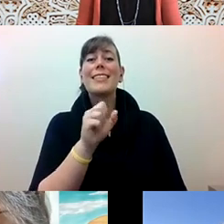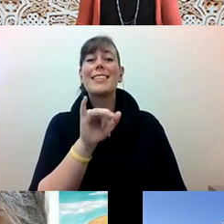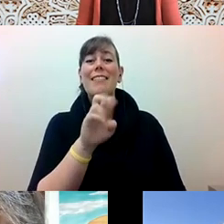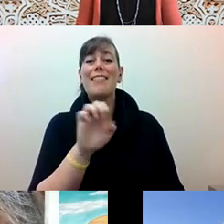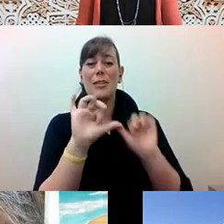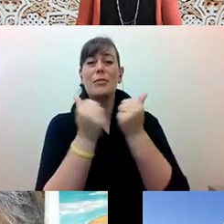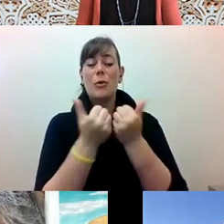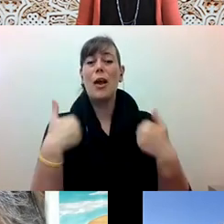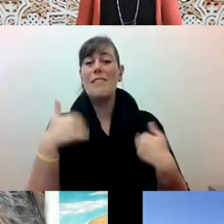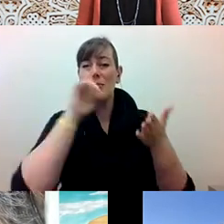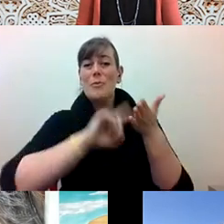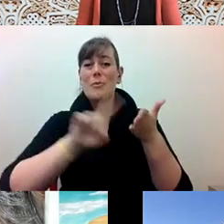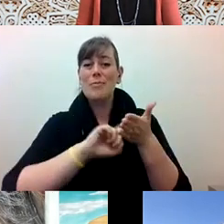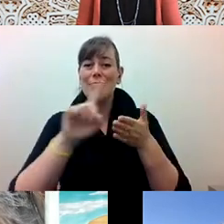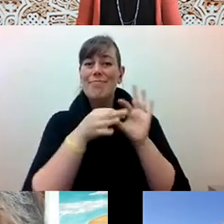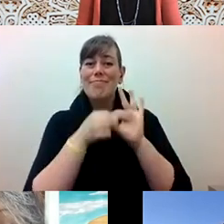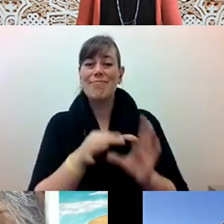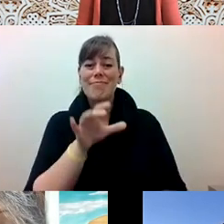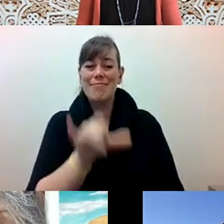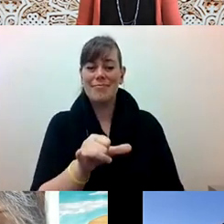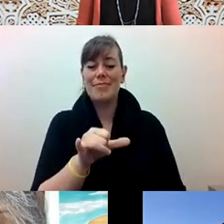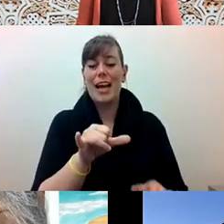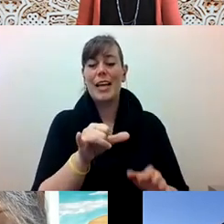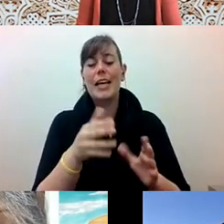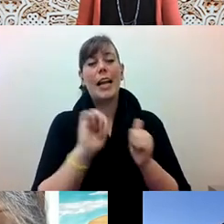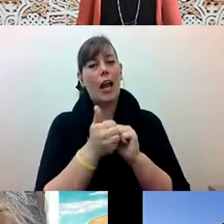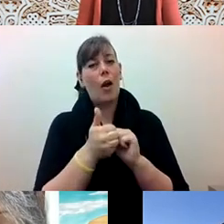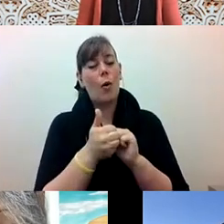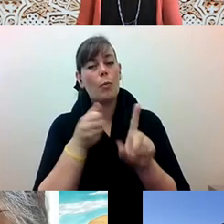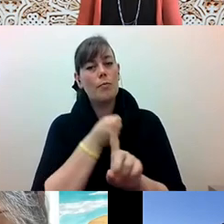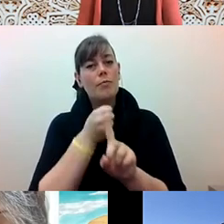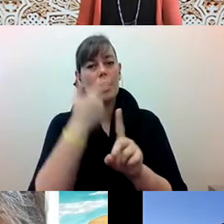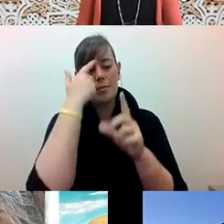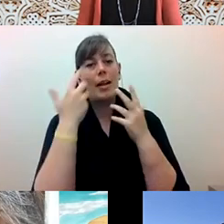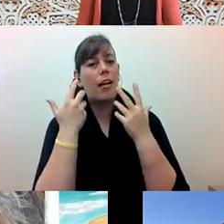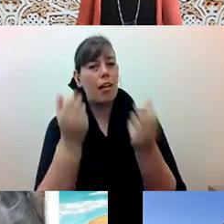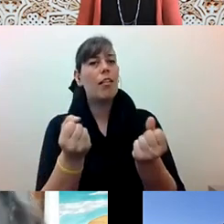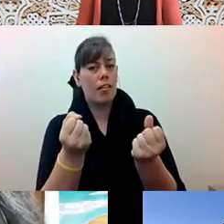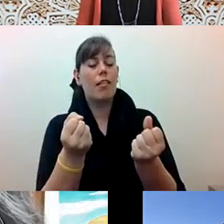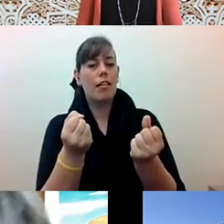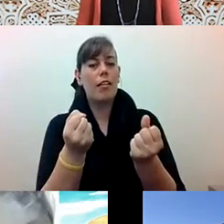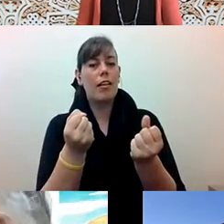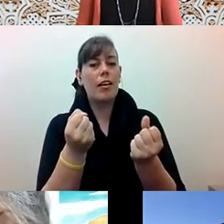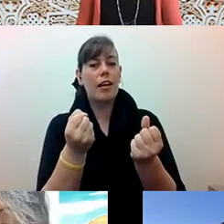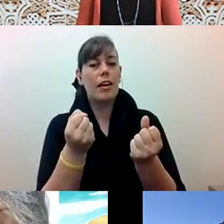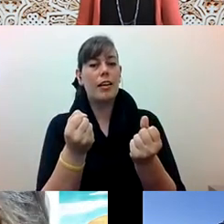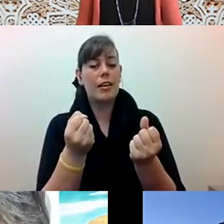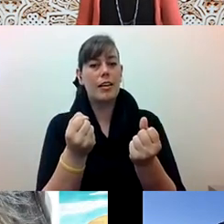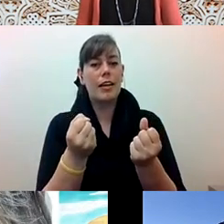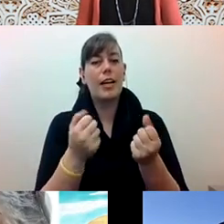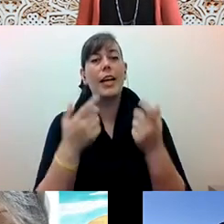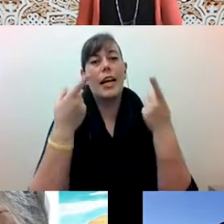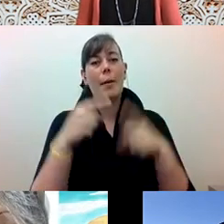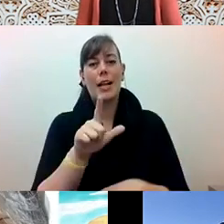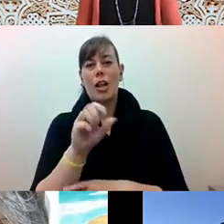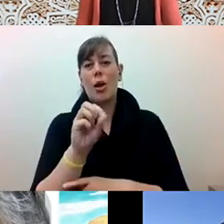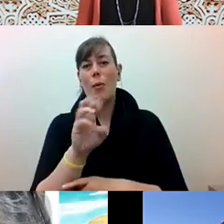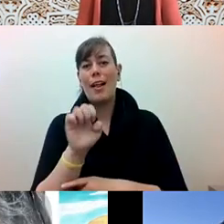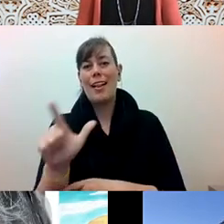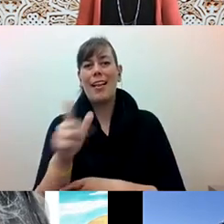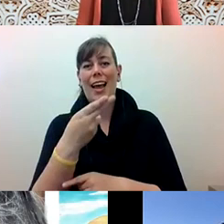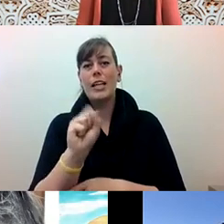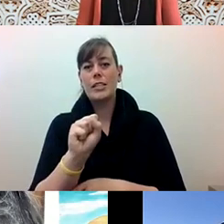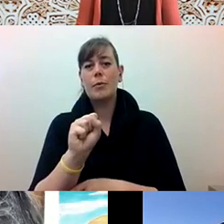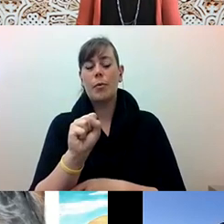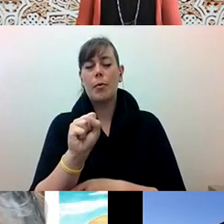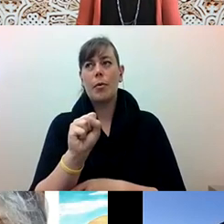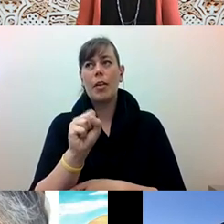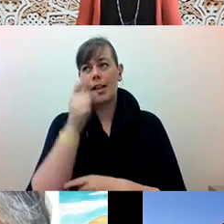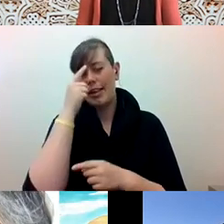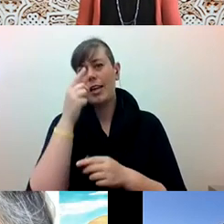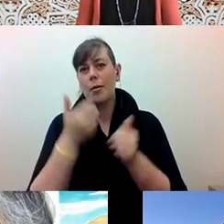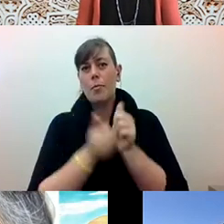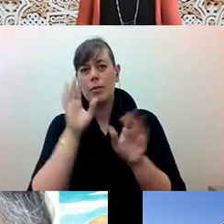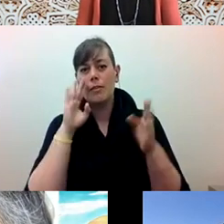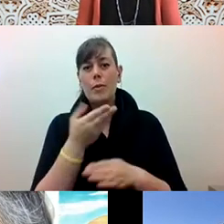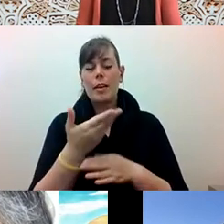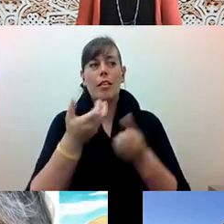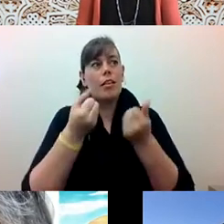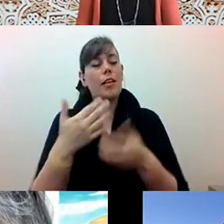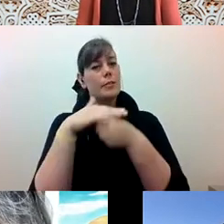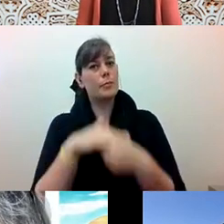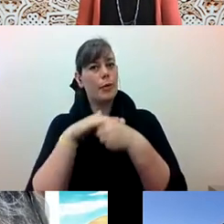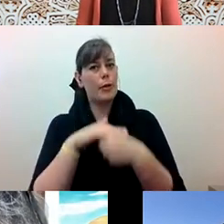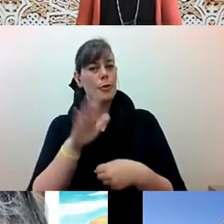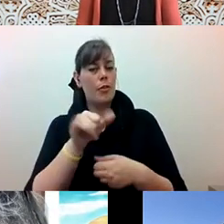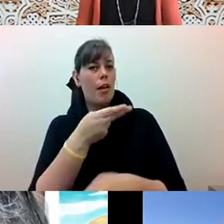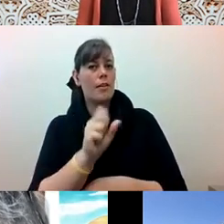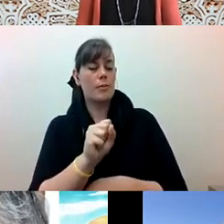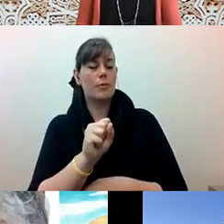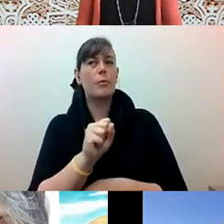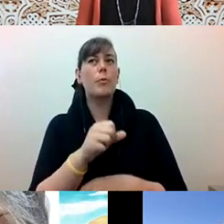pam tau lee: on this and mental health and the impact, it was conducted at Lowell High School, focused on Lowell, I think, where there's a lot of pressure there and I think that the... the information